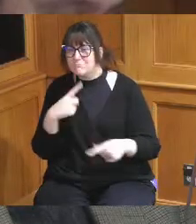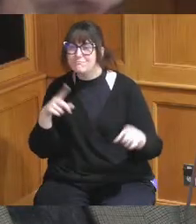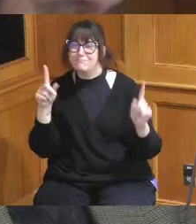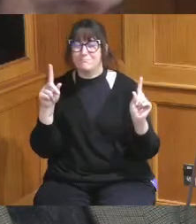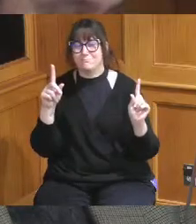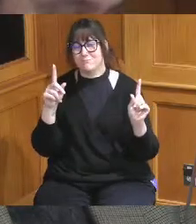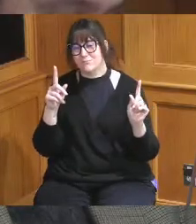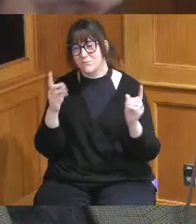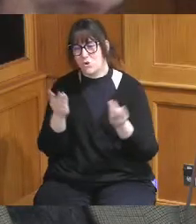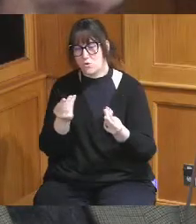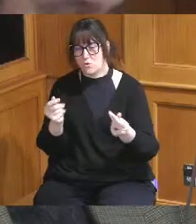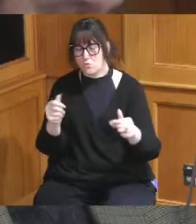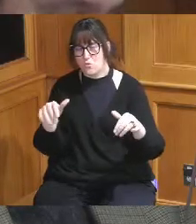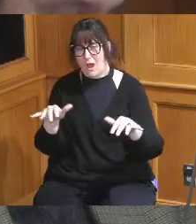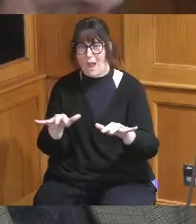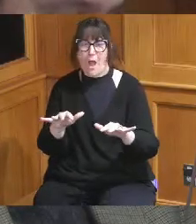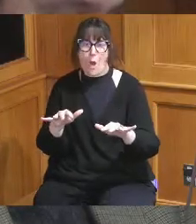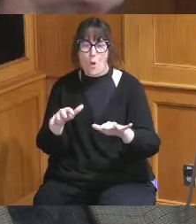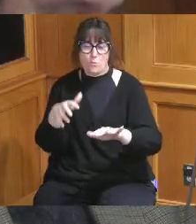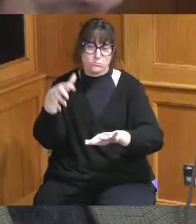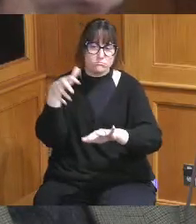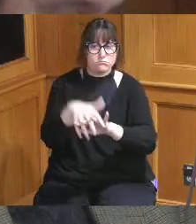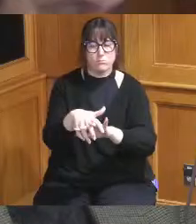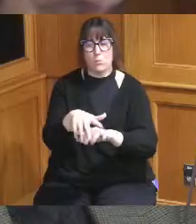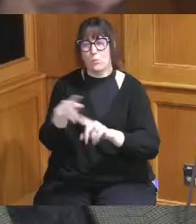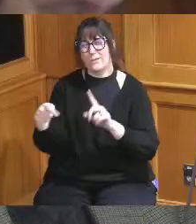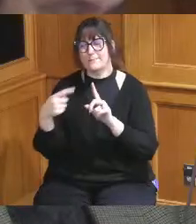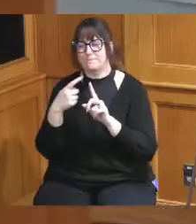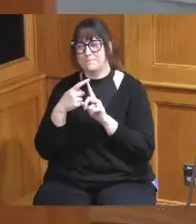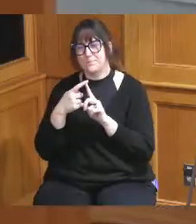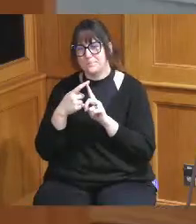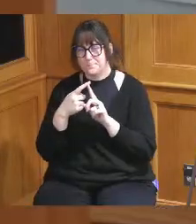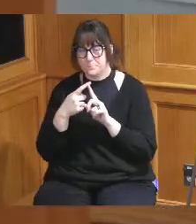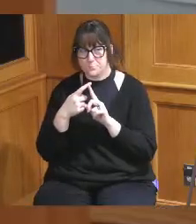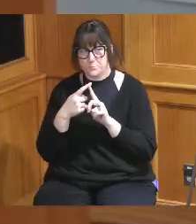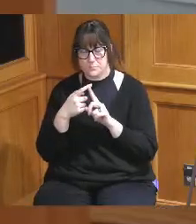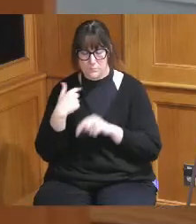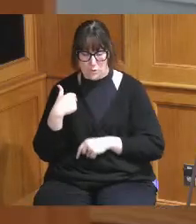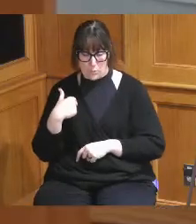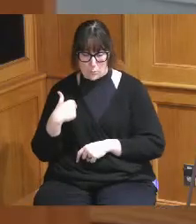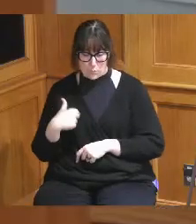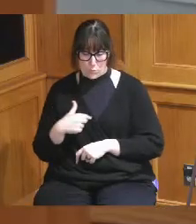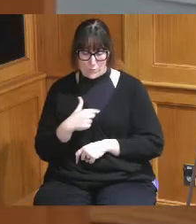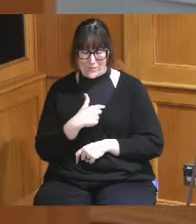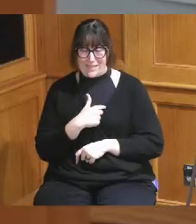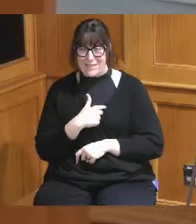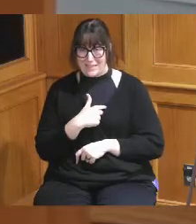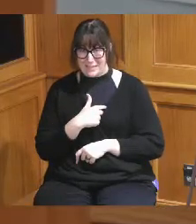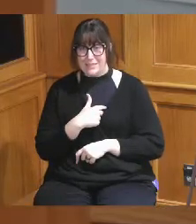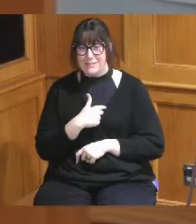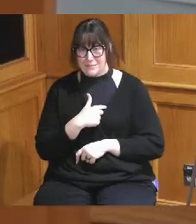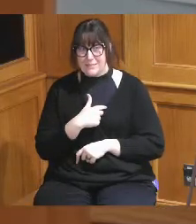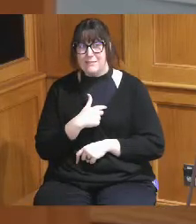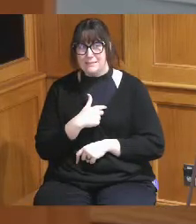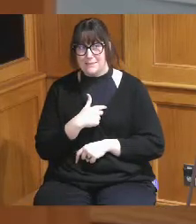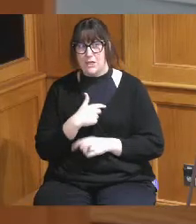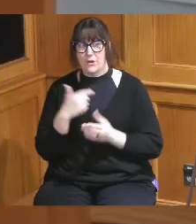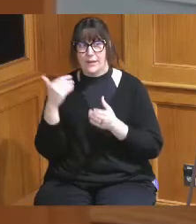it's Springfield Township and Corine Township yeah that we're actually getting quite close to sort of